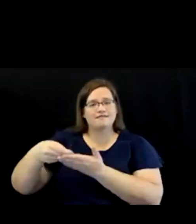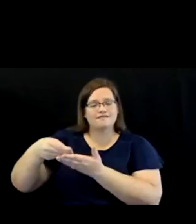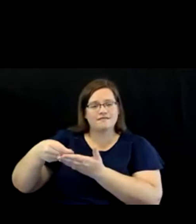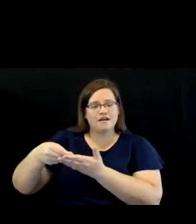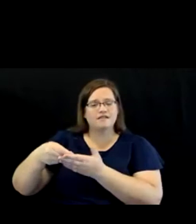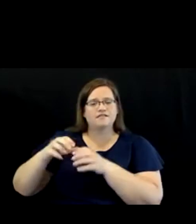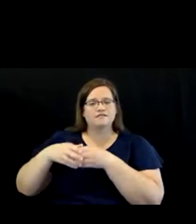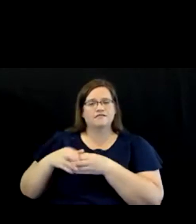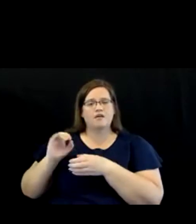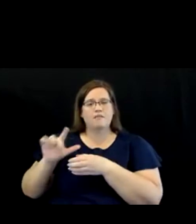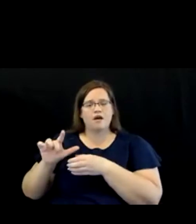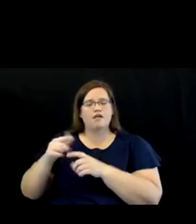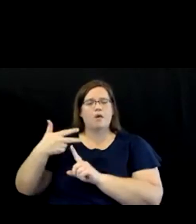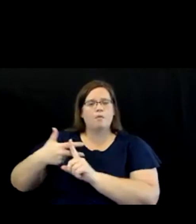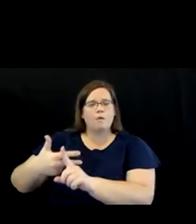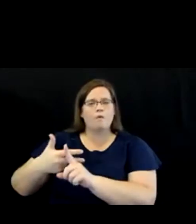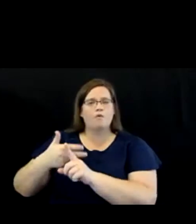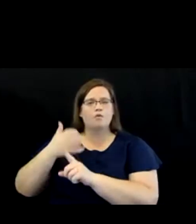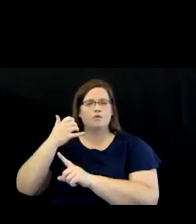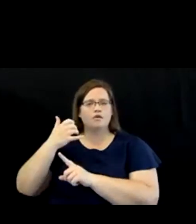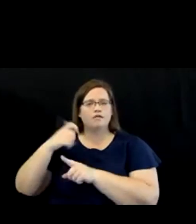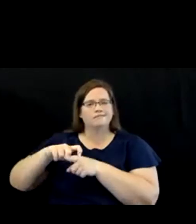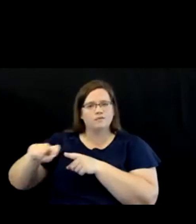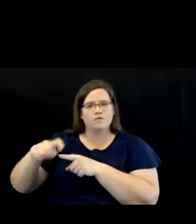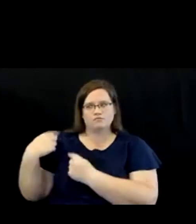quarterly connection calls in the past, you've heard this before. But